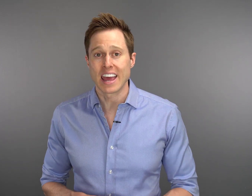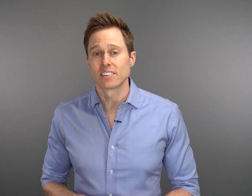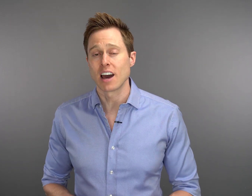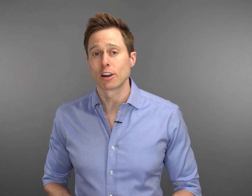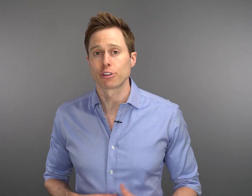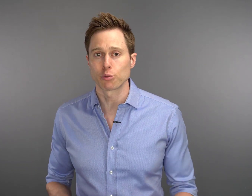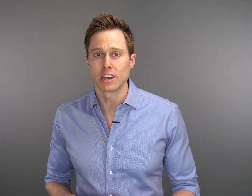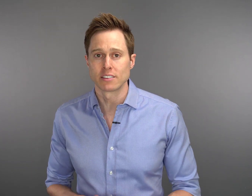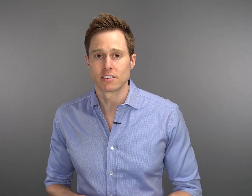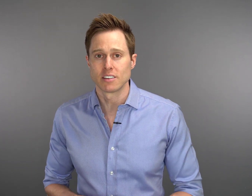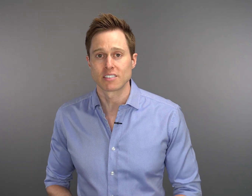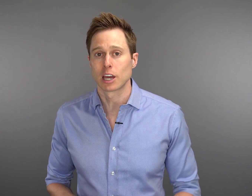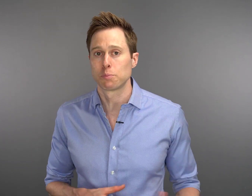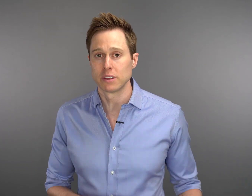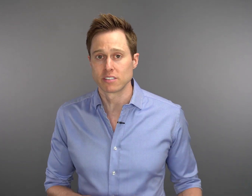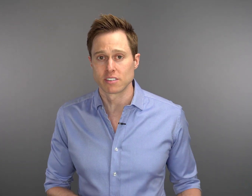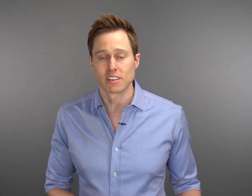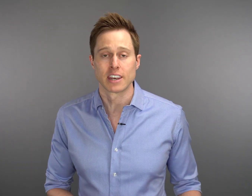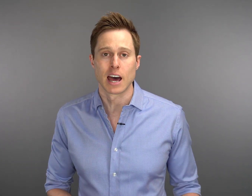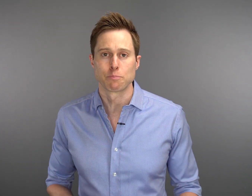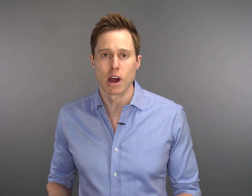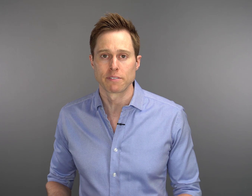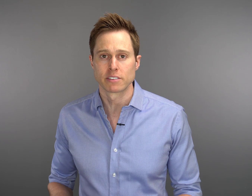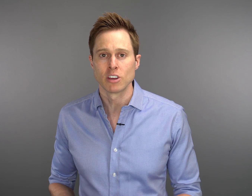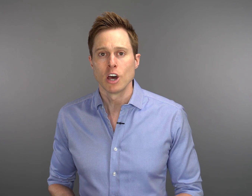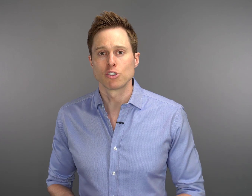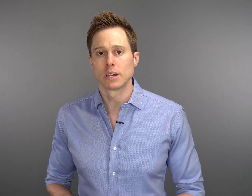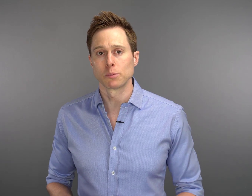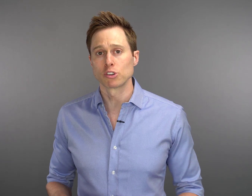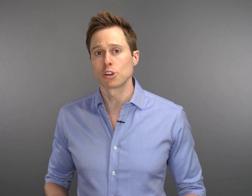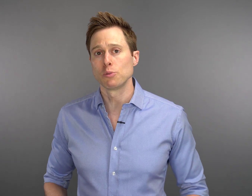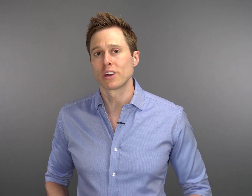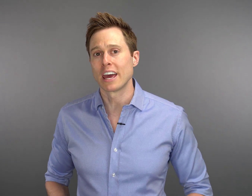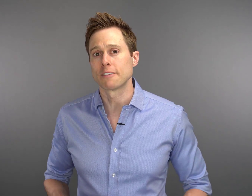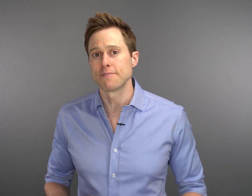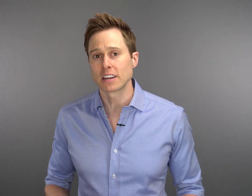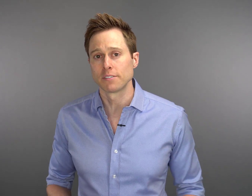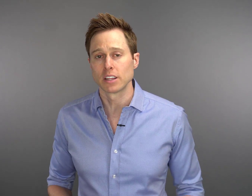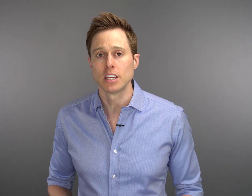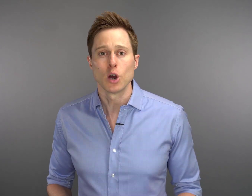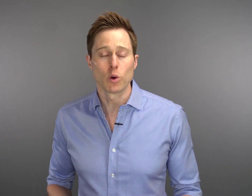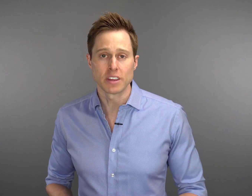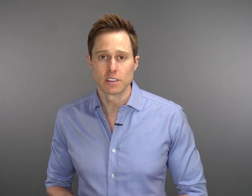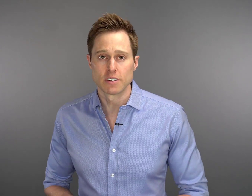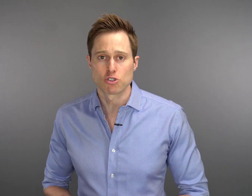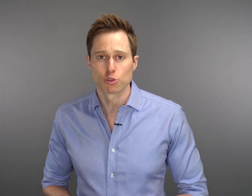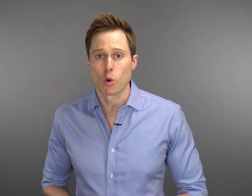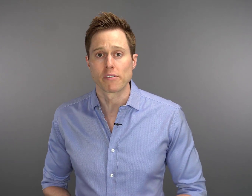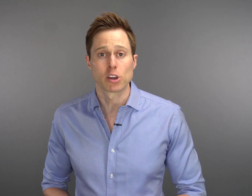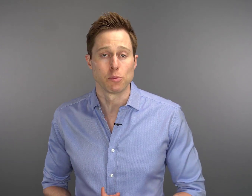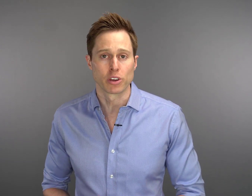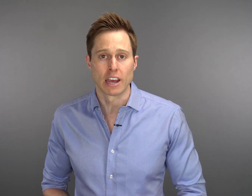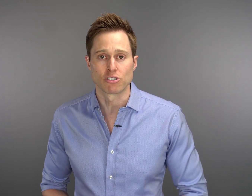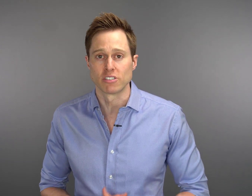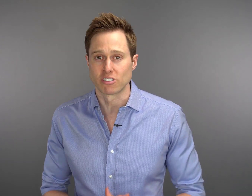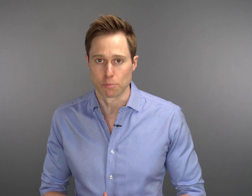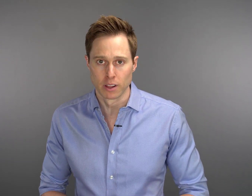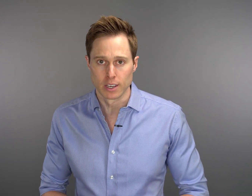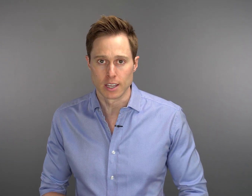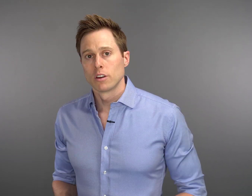and Title III entities like business and nonprofits to be able to communicate effectively with individuals who have a communication disability.